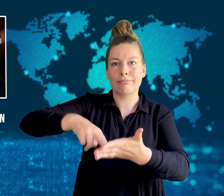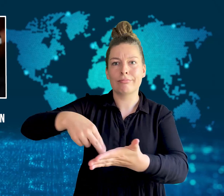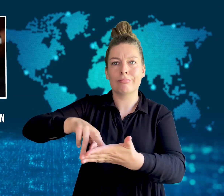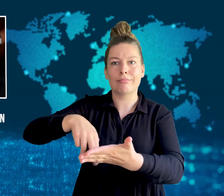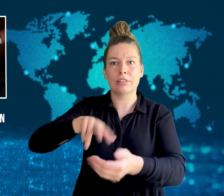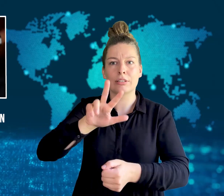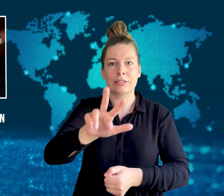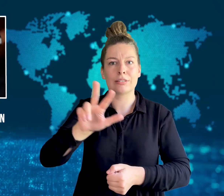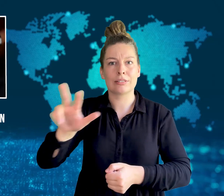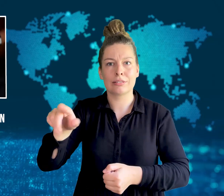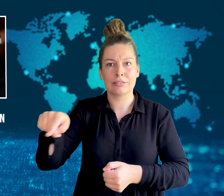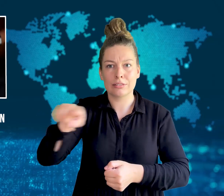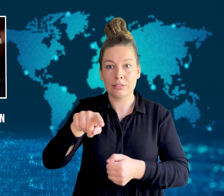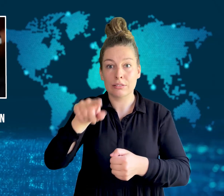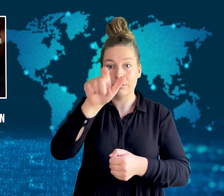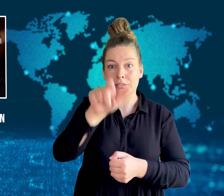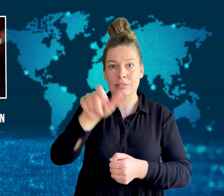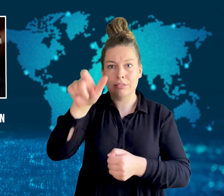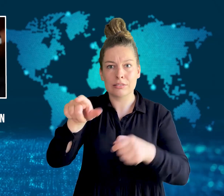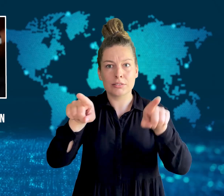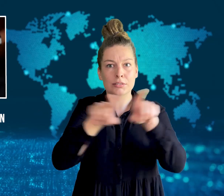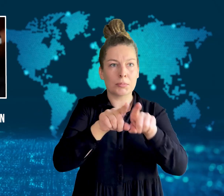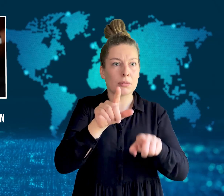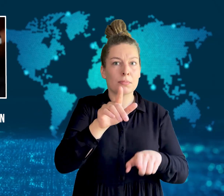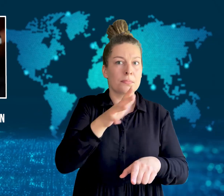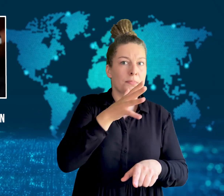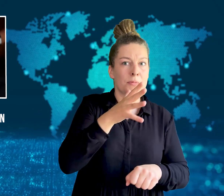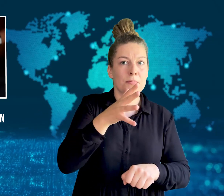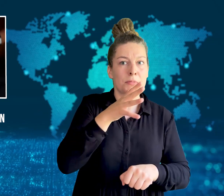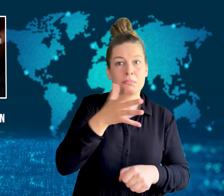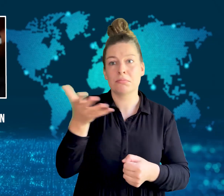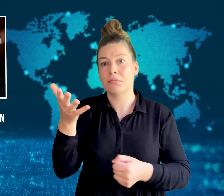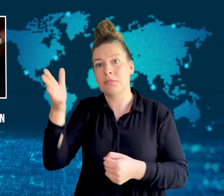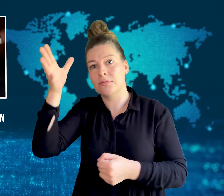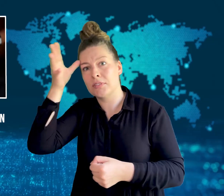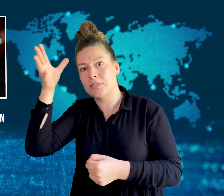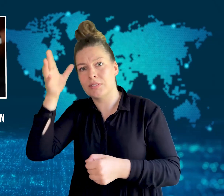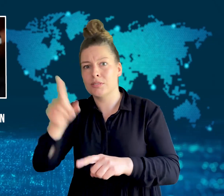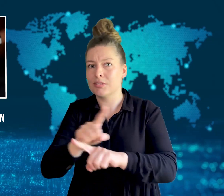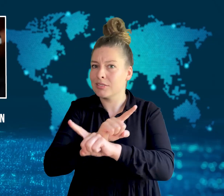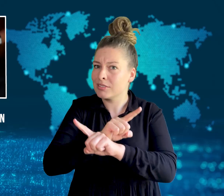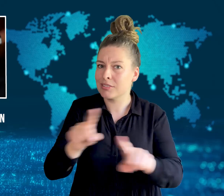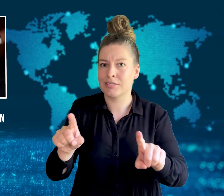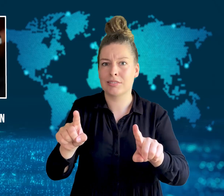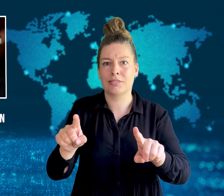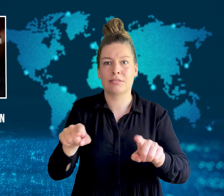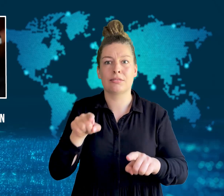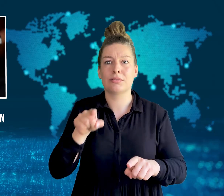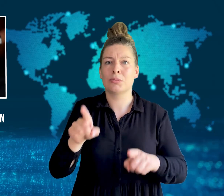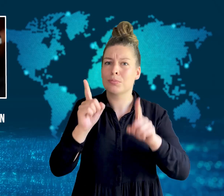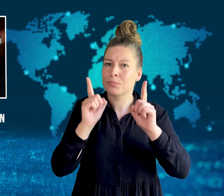He is demanding that the name of the non-biological mother should be removed.